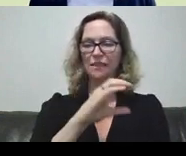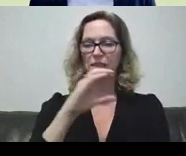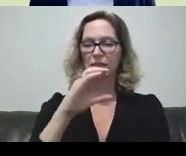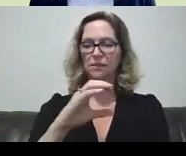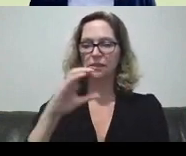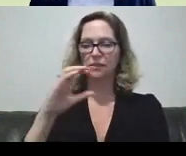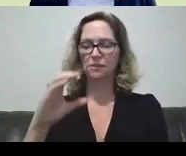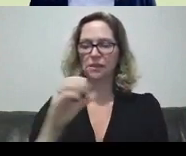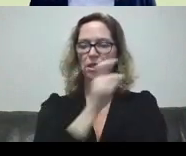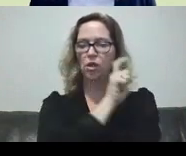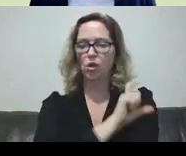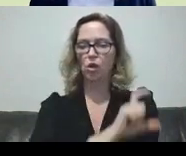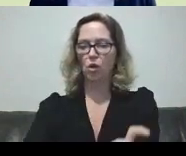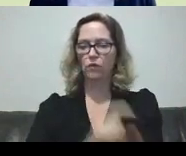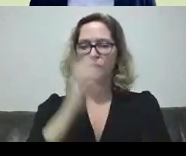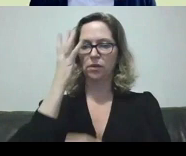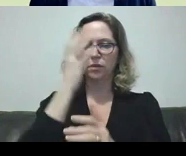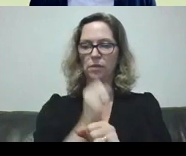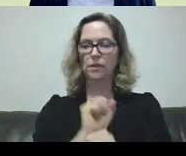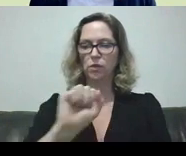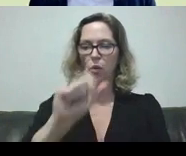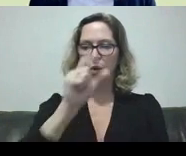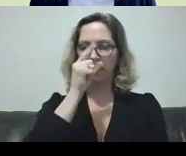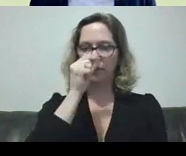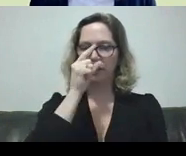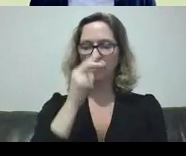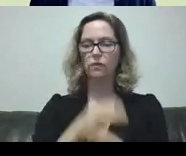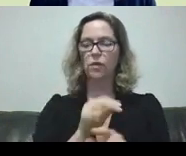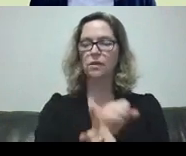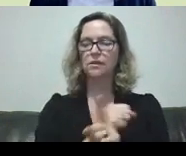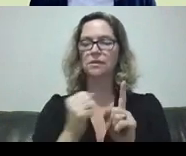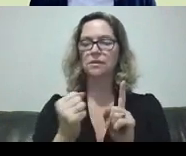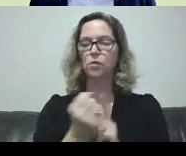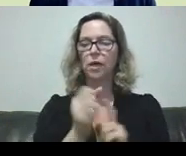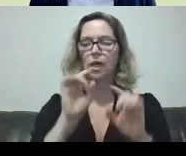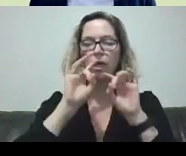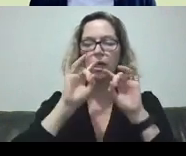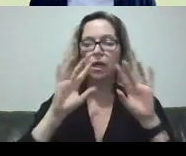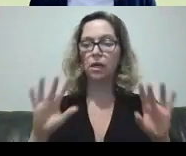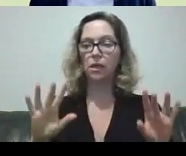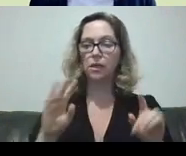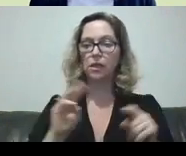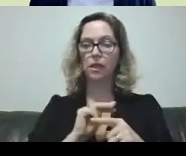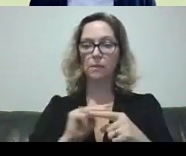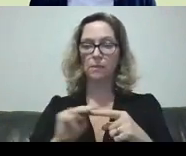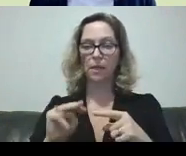ability to handle the situation, clear your message that you need to say is